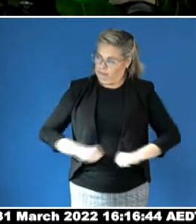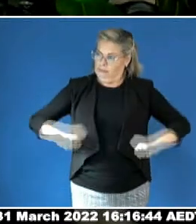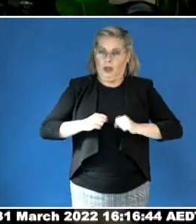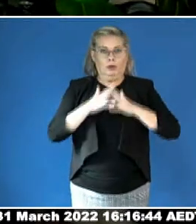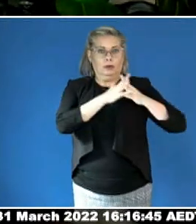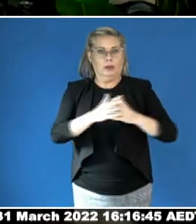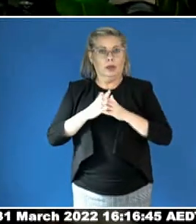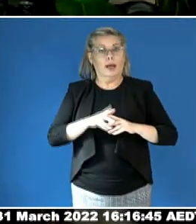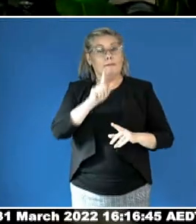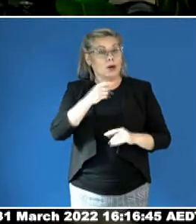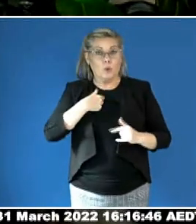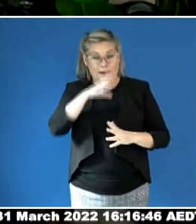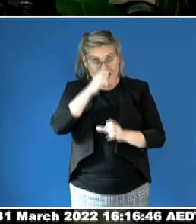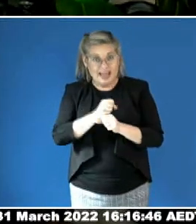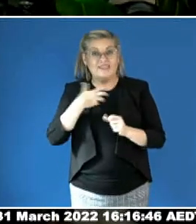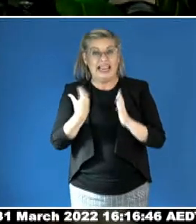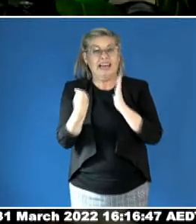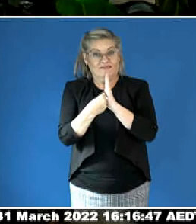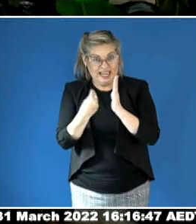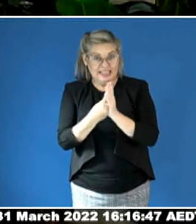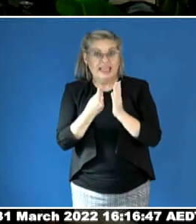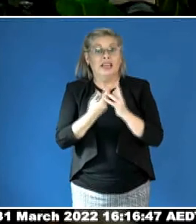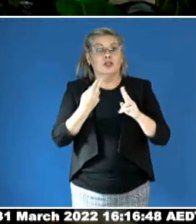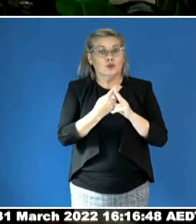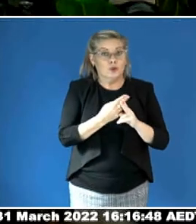social connections for autistic girls, women and gender-diverse individuals.